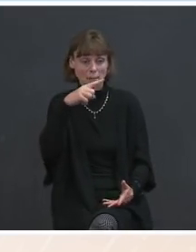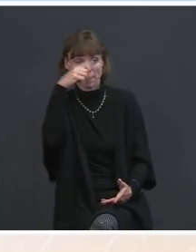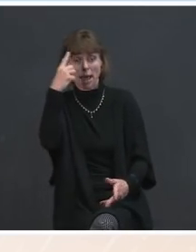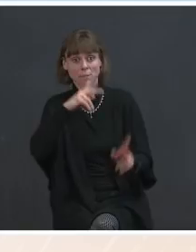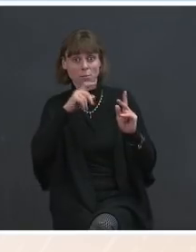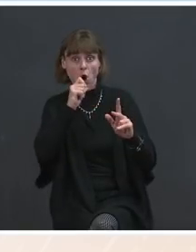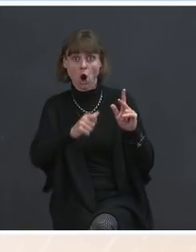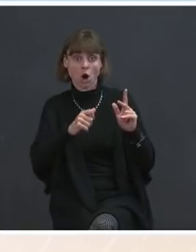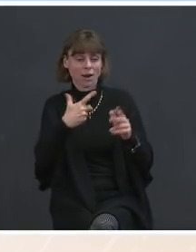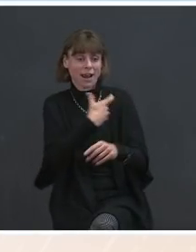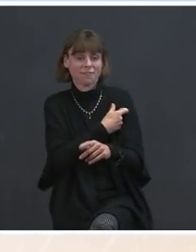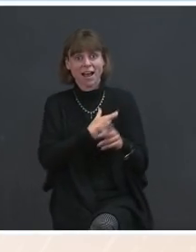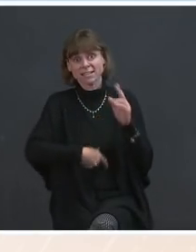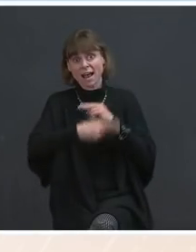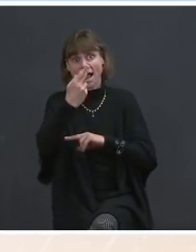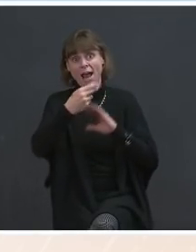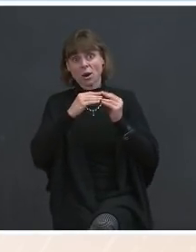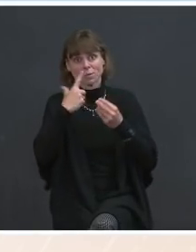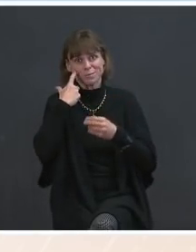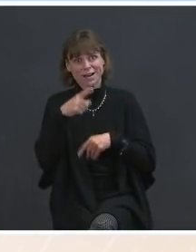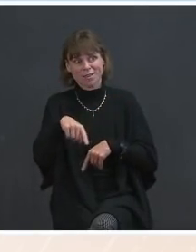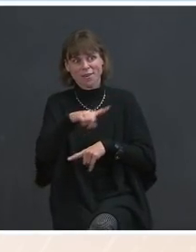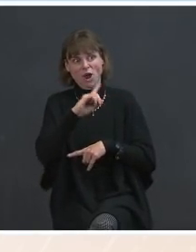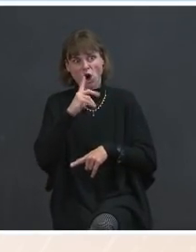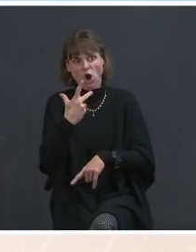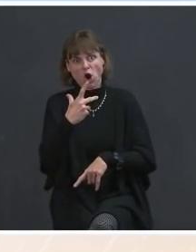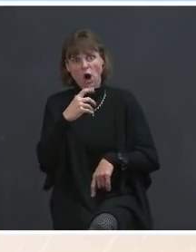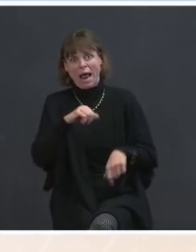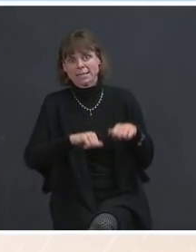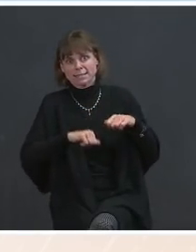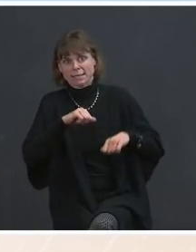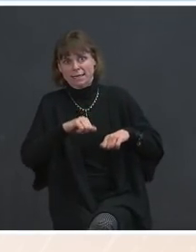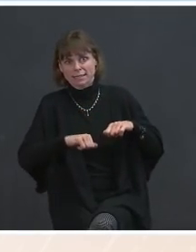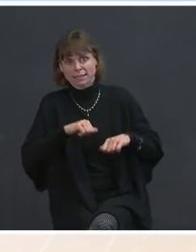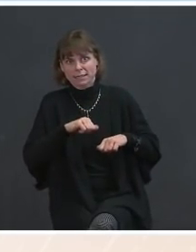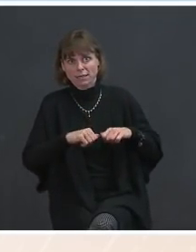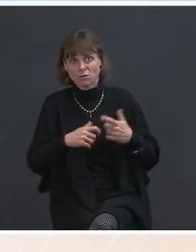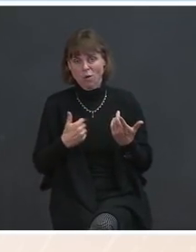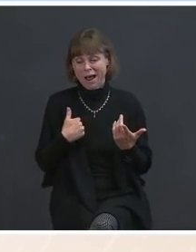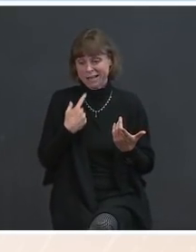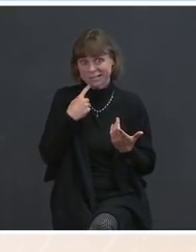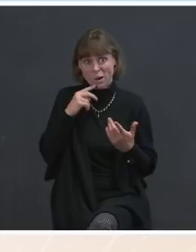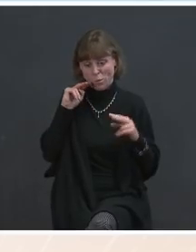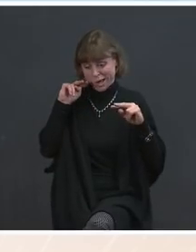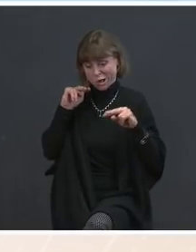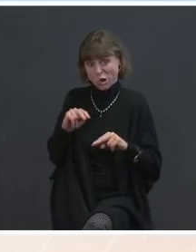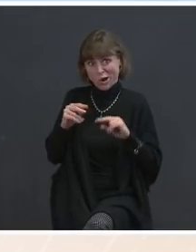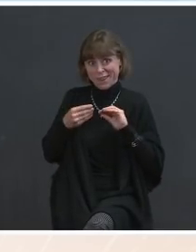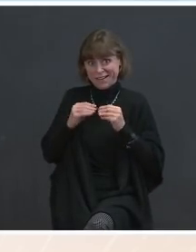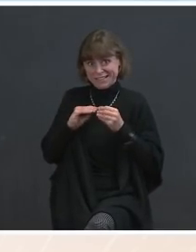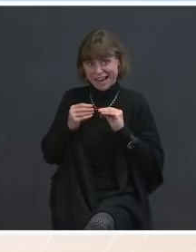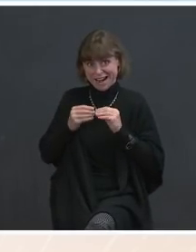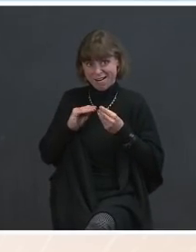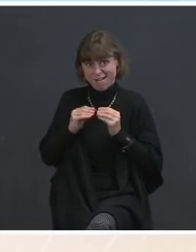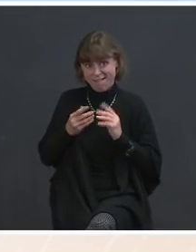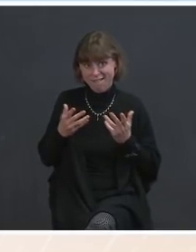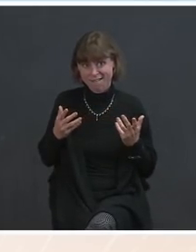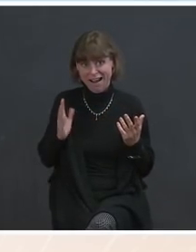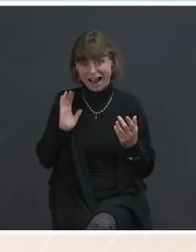because they're hesitant. Ms. Psaki: I would say that we -- we just look at the data. Our objective is to ensure that all American adults